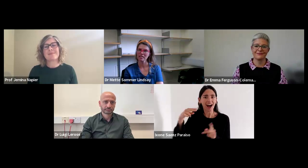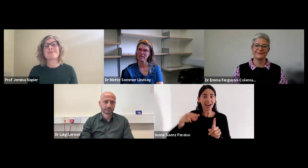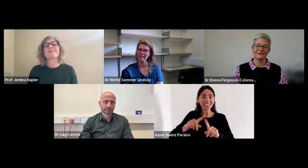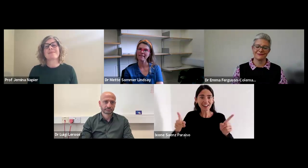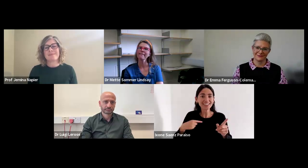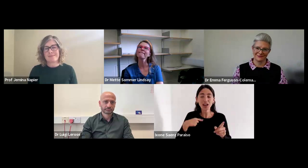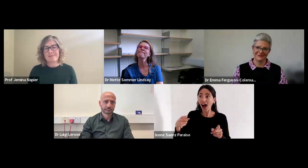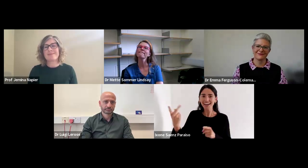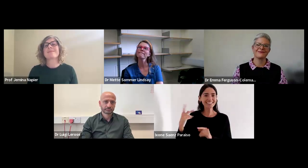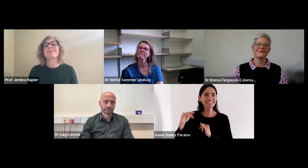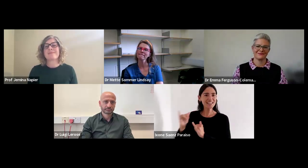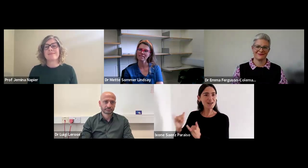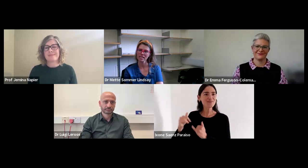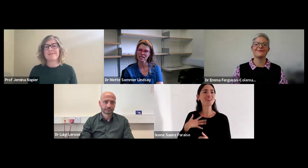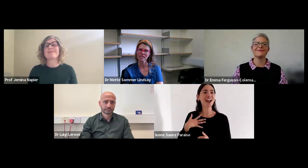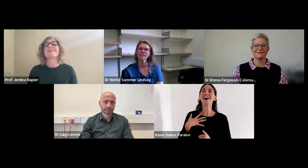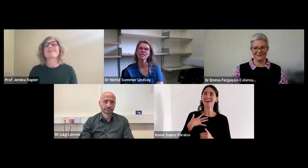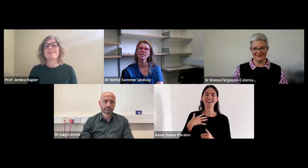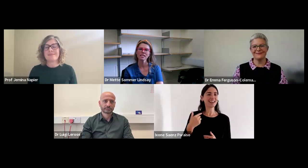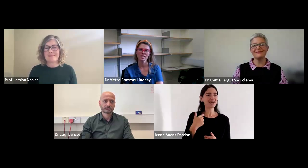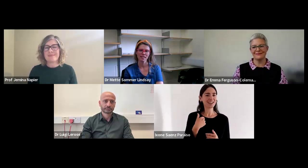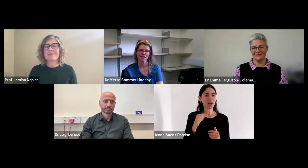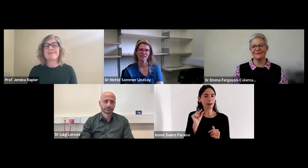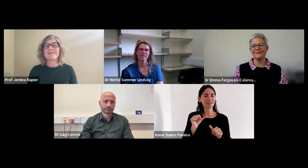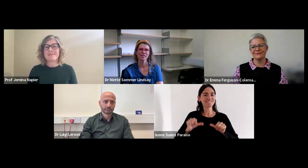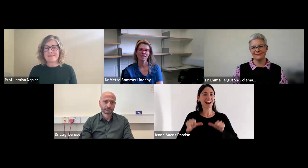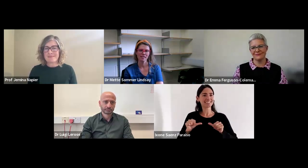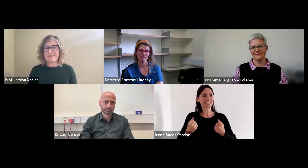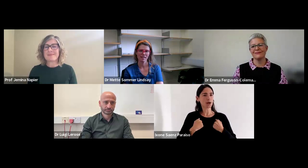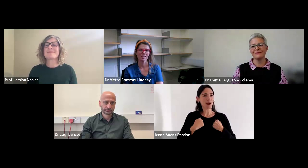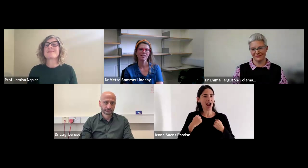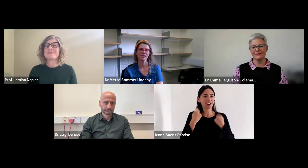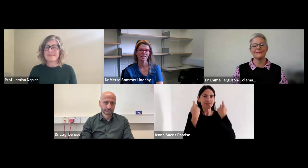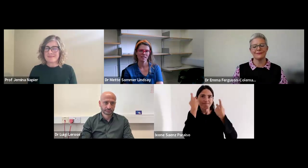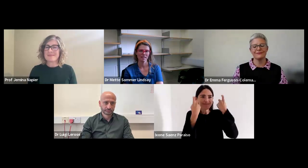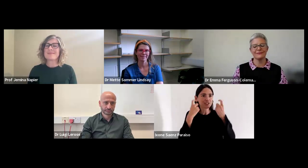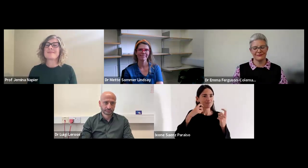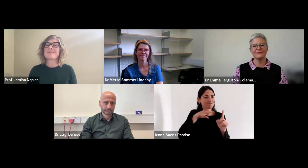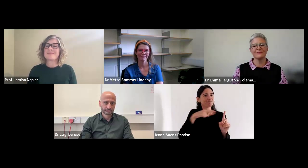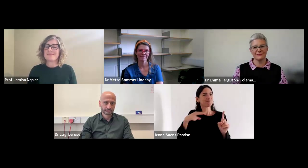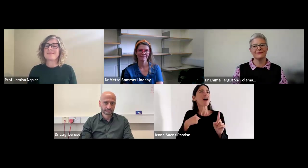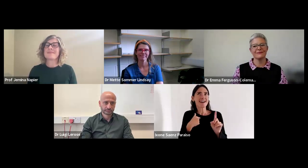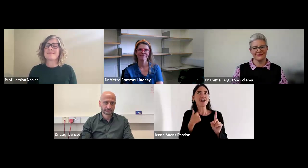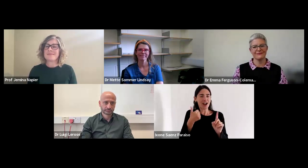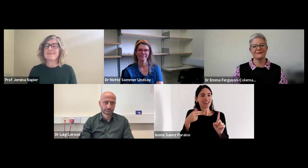then I would ask my hearing supervisor and they will have a perspective that agrees with mine,